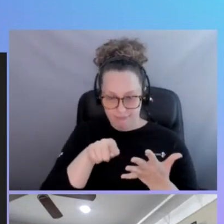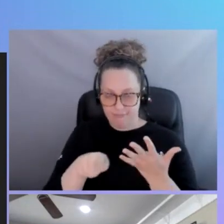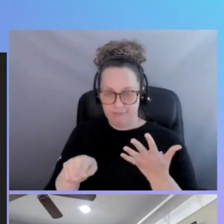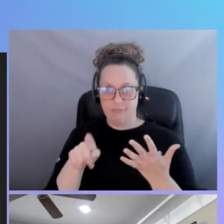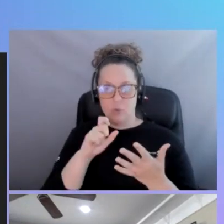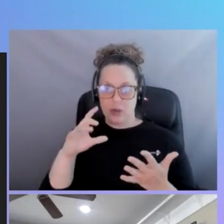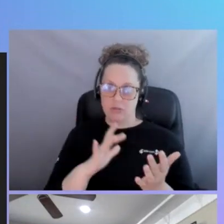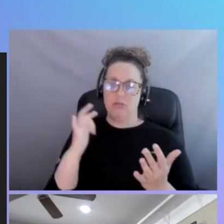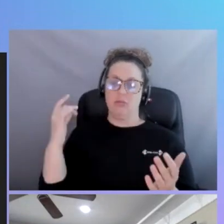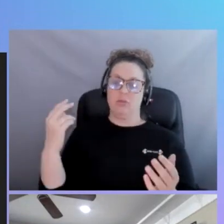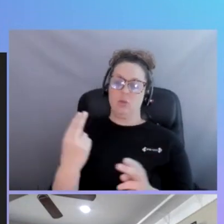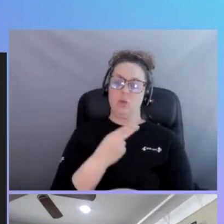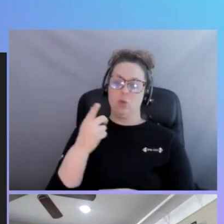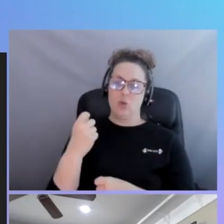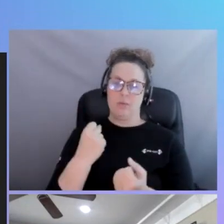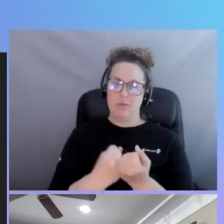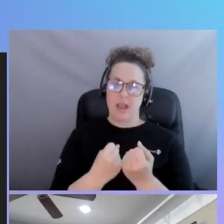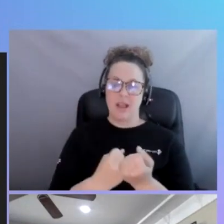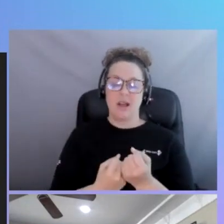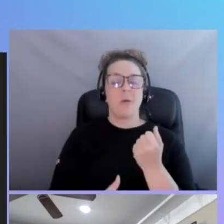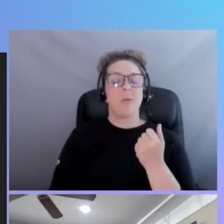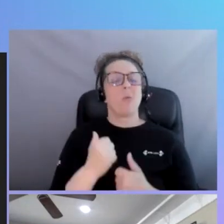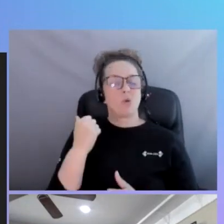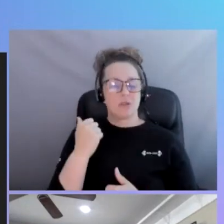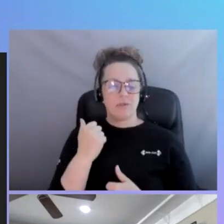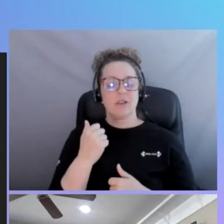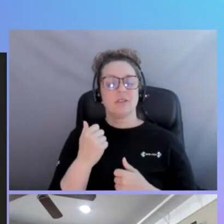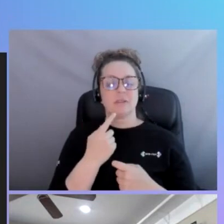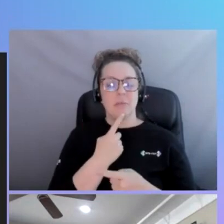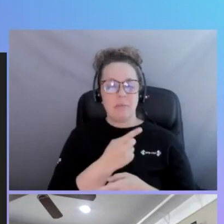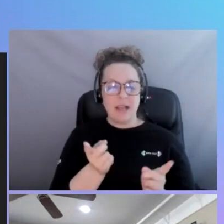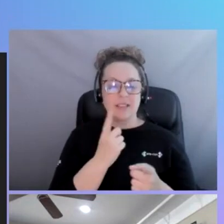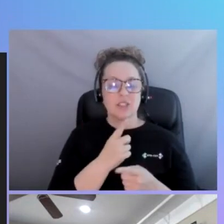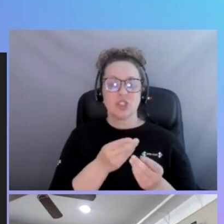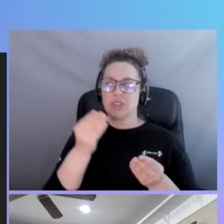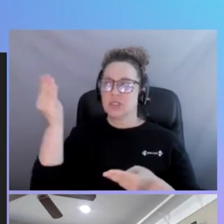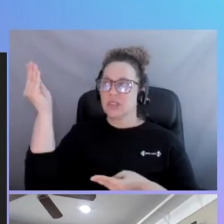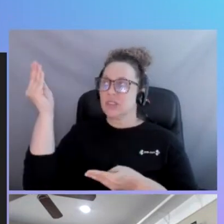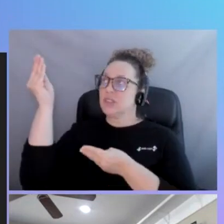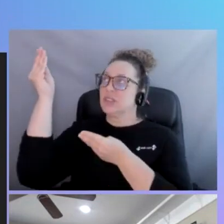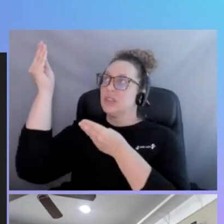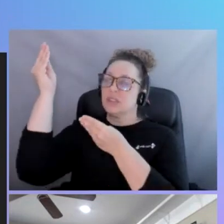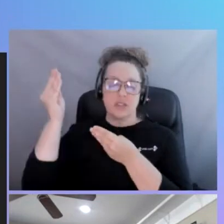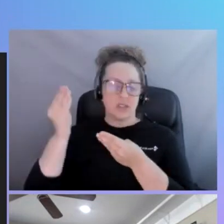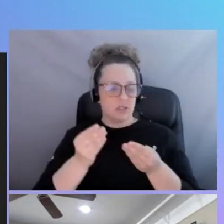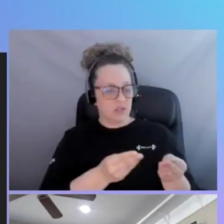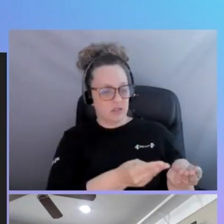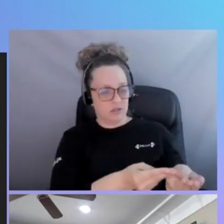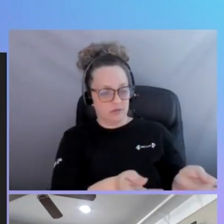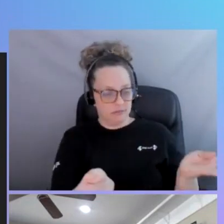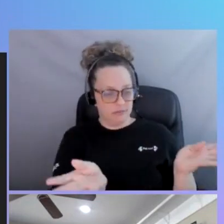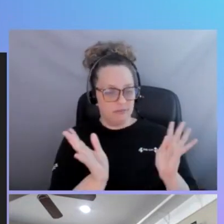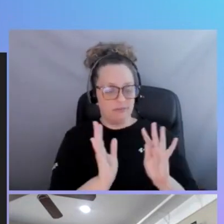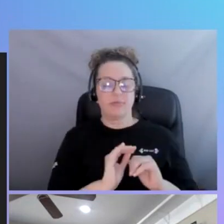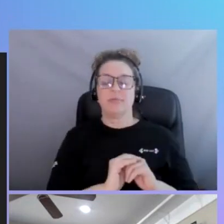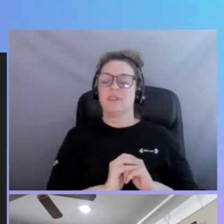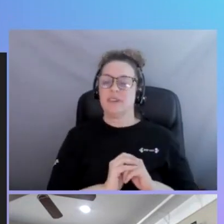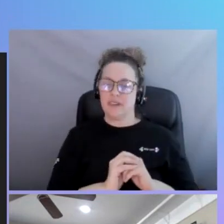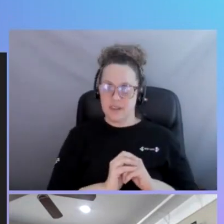is messaging up and down, getting that message broadly across to their organization, helping you traverse across the